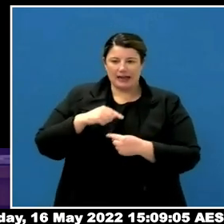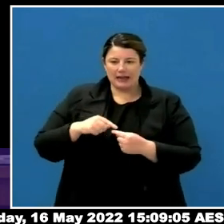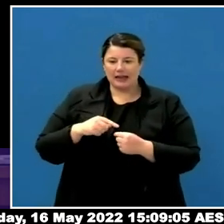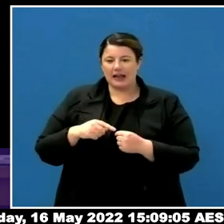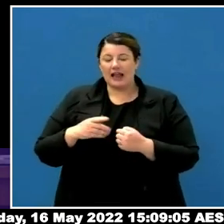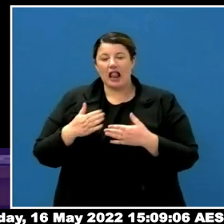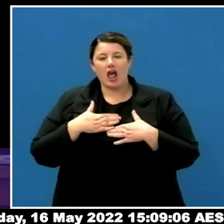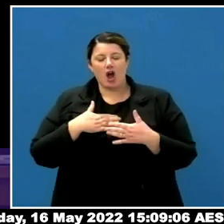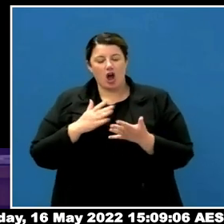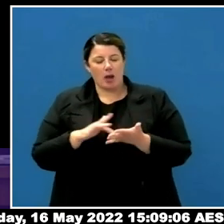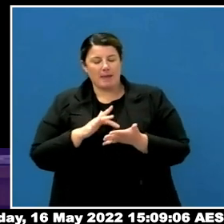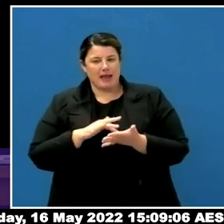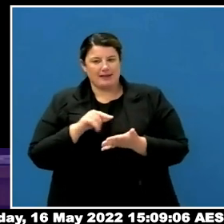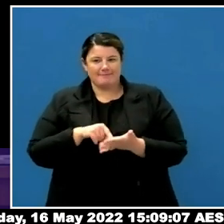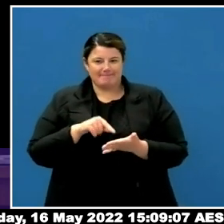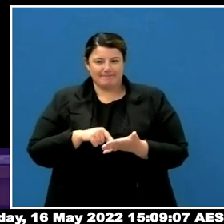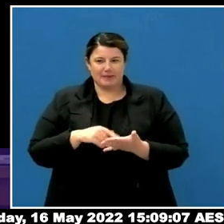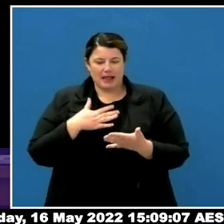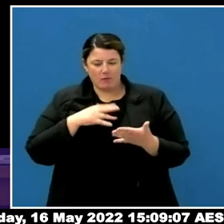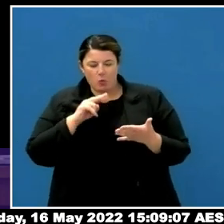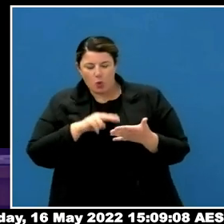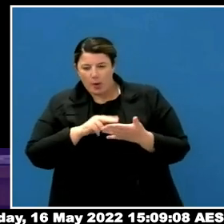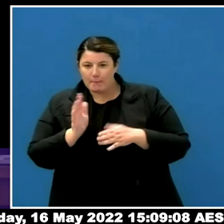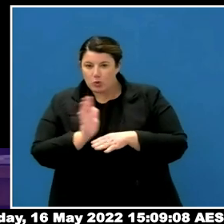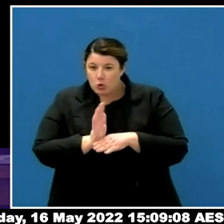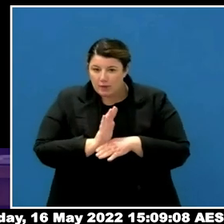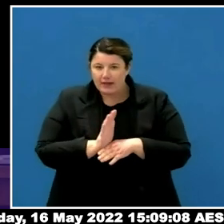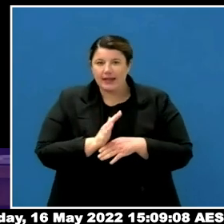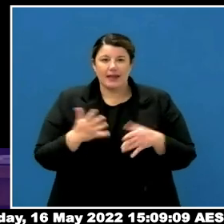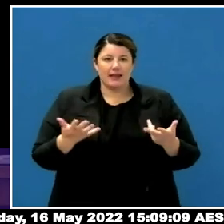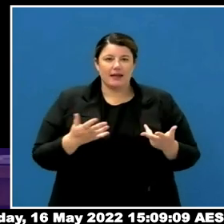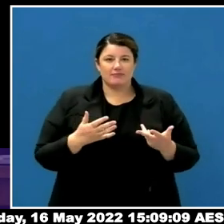Loves watching movies and getting out being sociable withes his brothers.